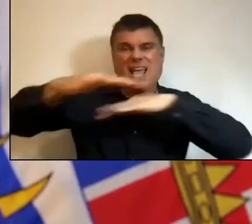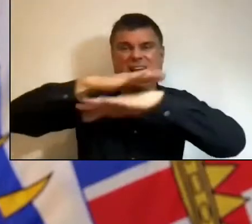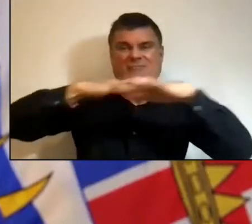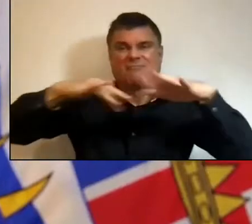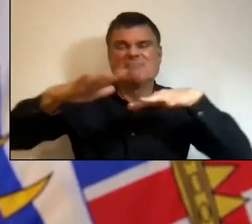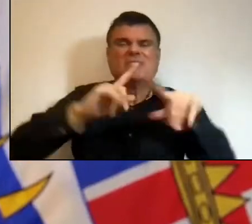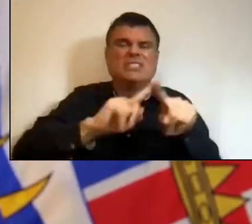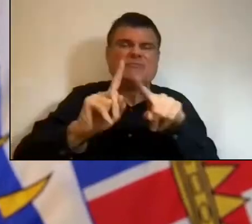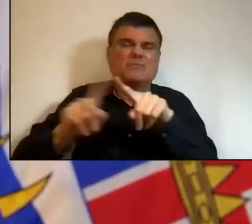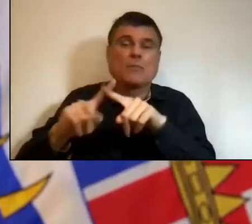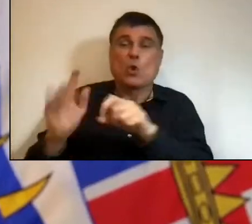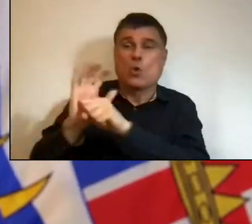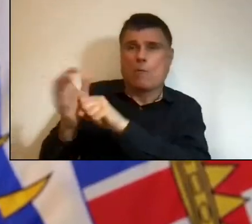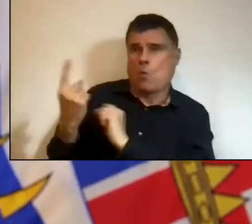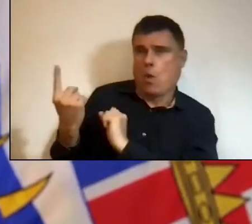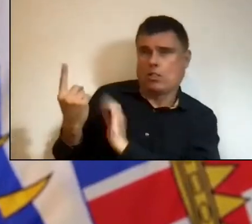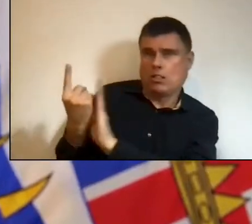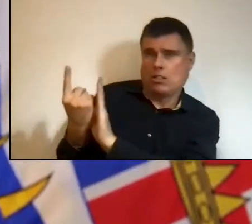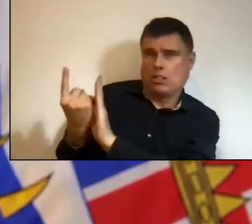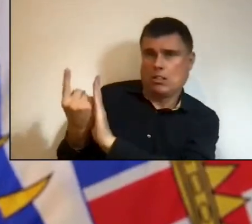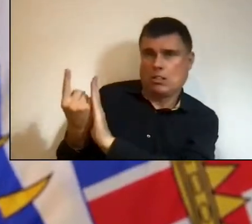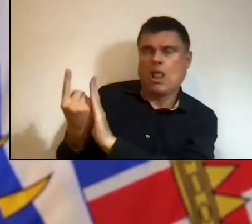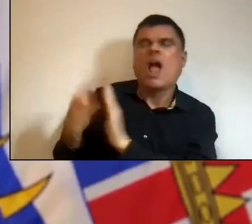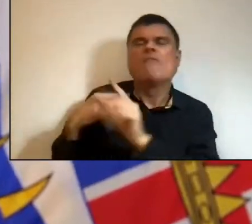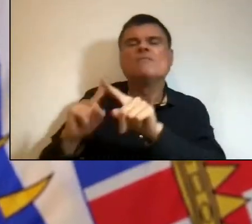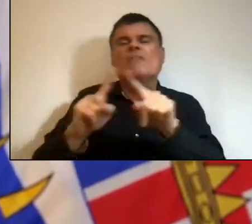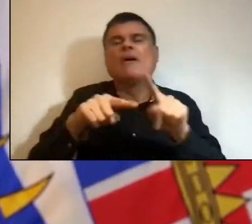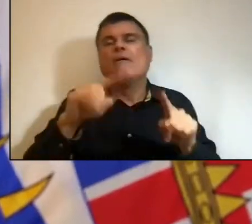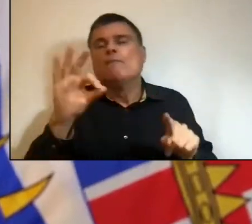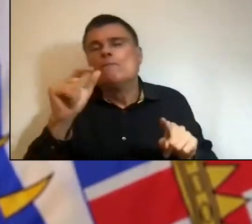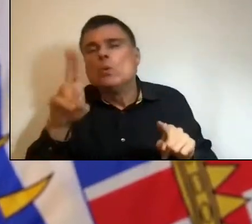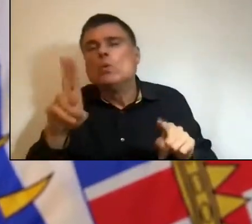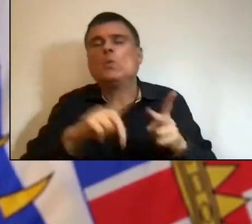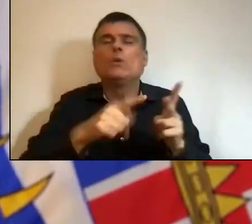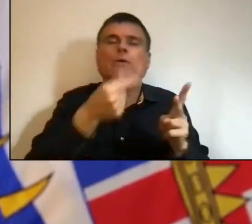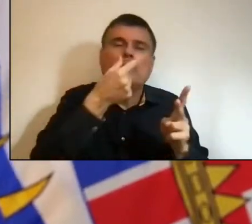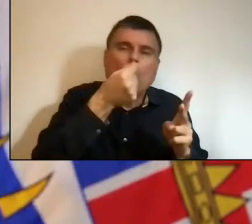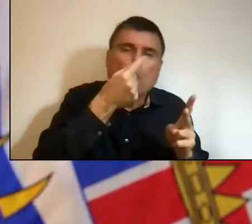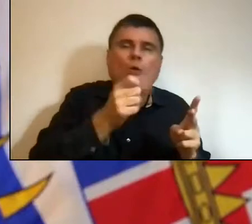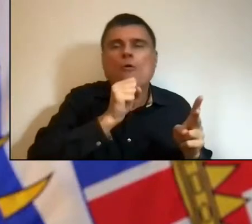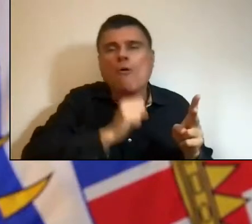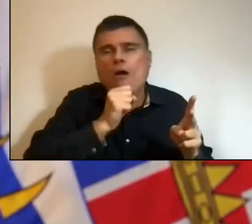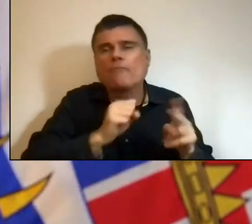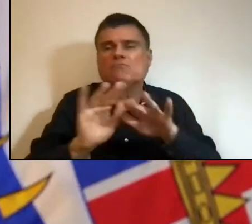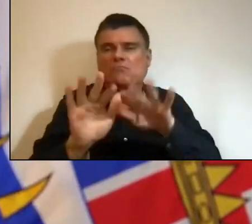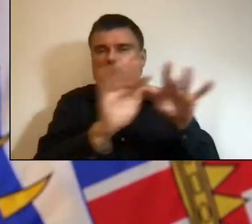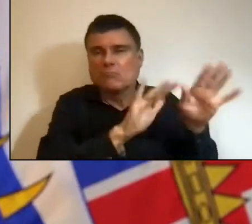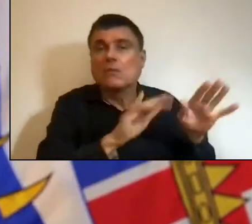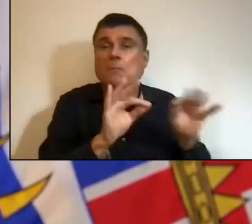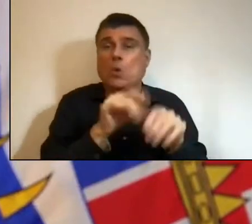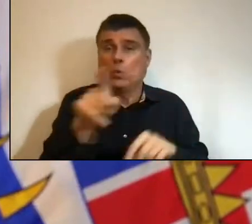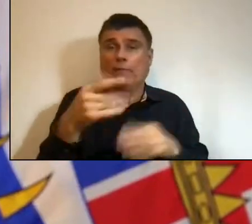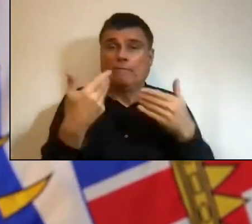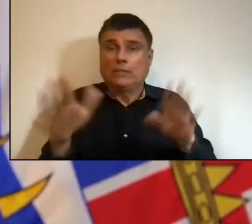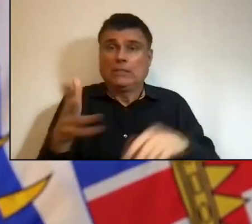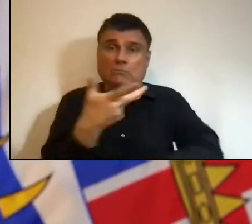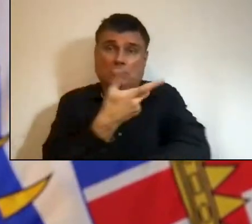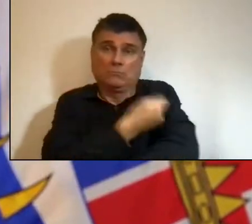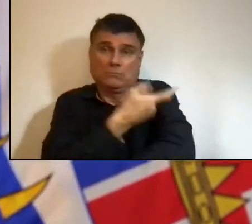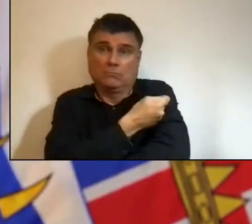you've seen. And if you have, if you're vaccinated, you have mild